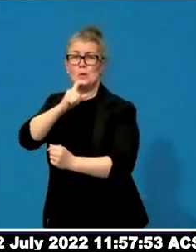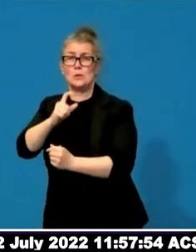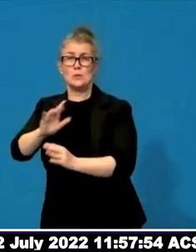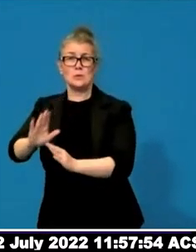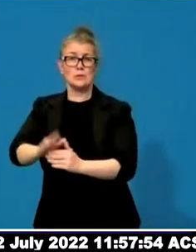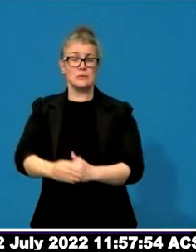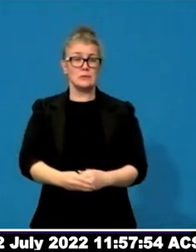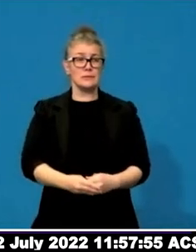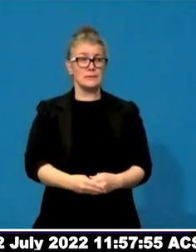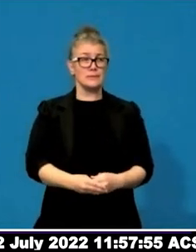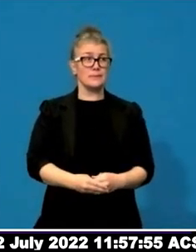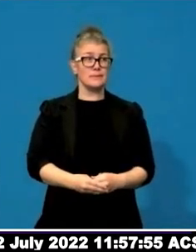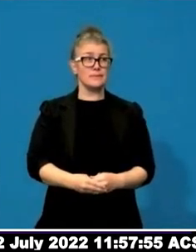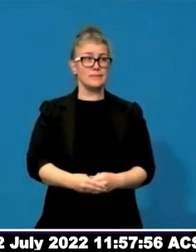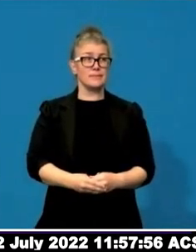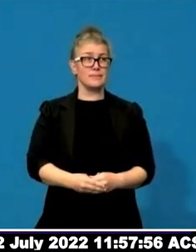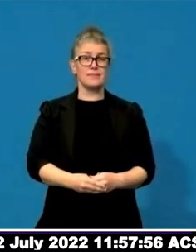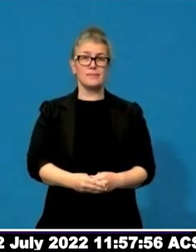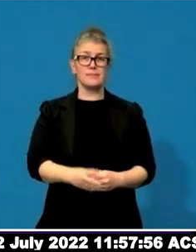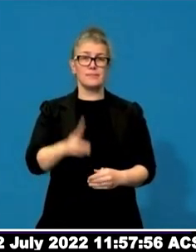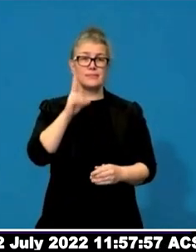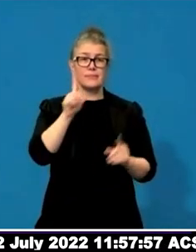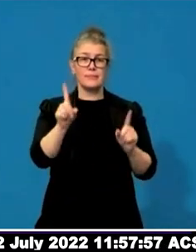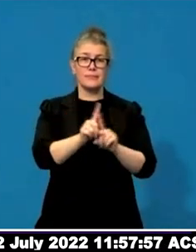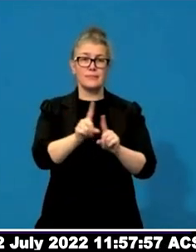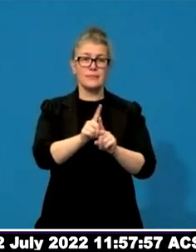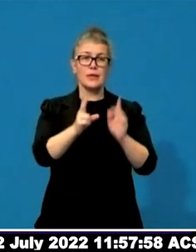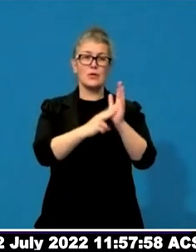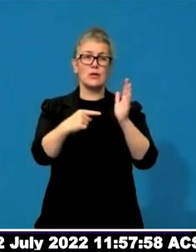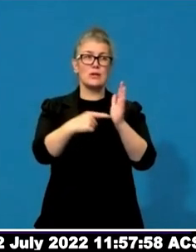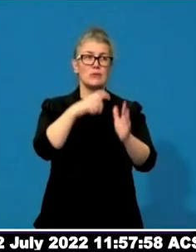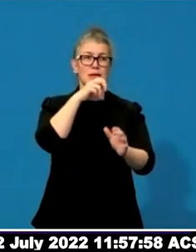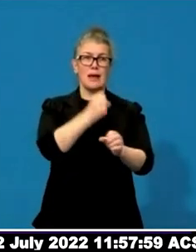It seems like the Commonwealth Government or the Northern Territory government are paying a lot of money